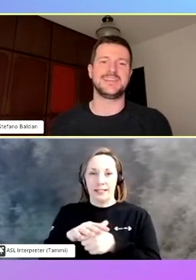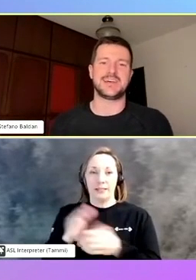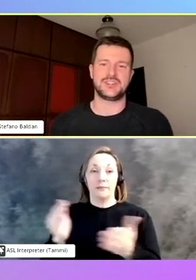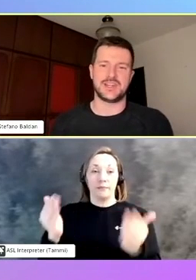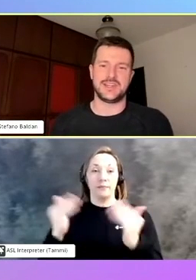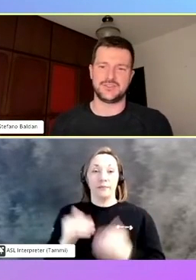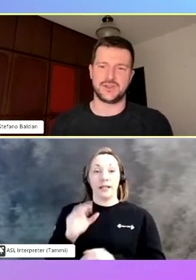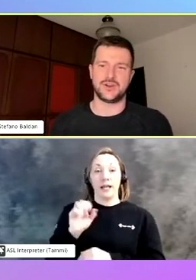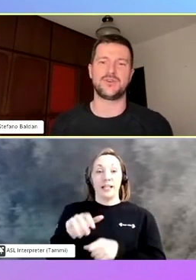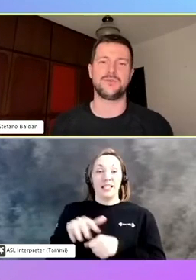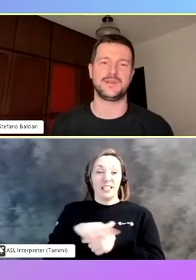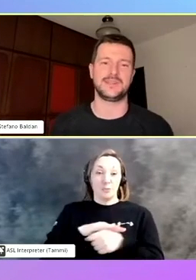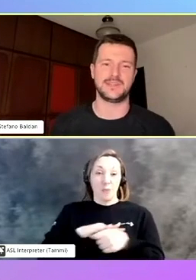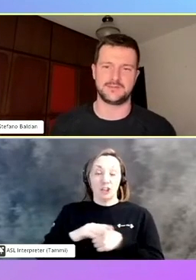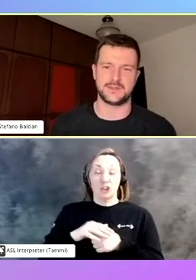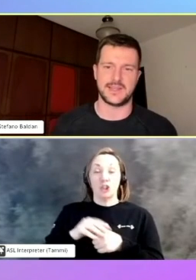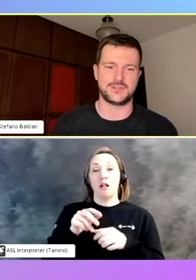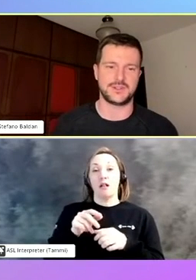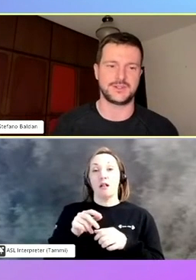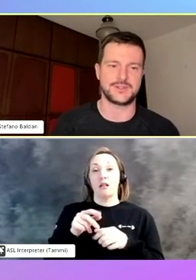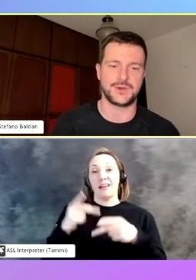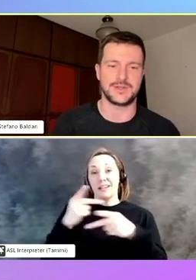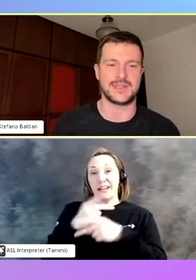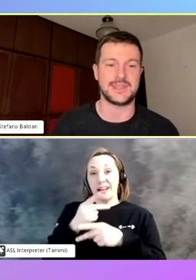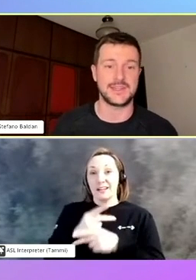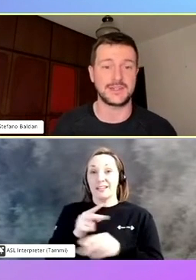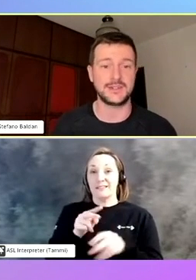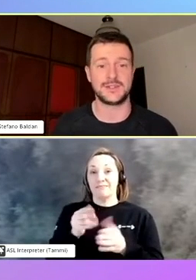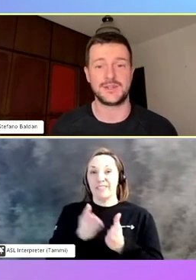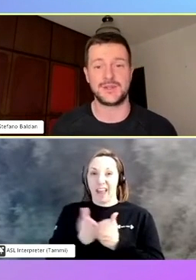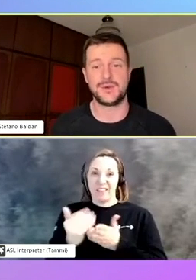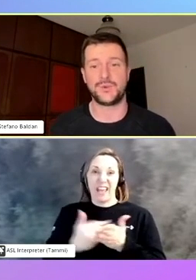technology accessibility over dash and as a final,